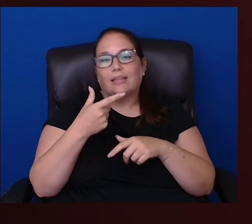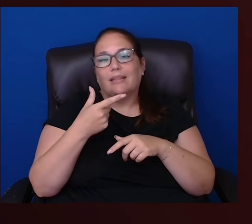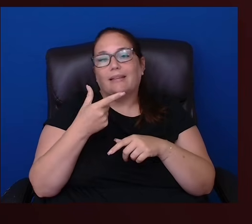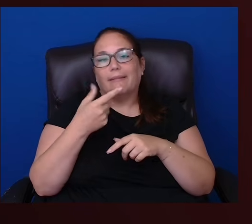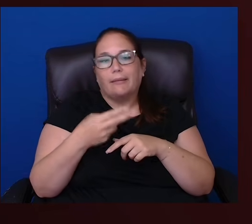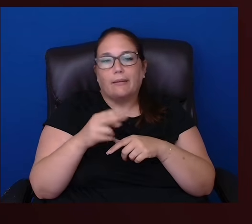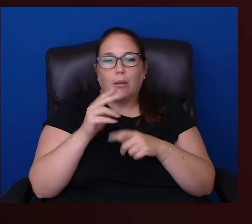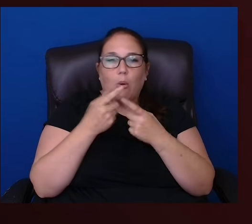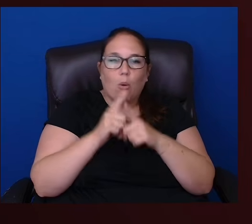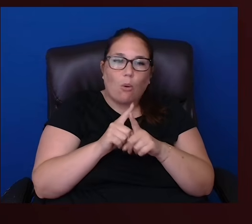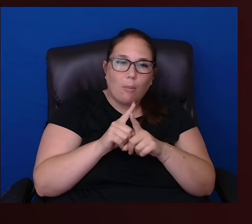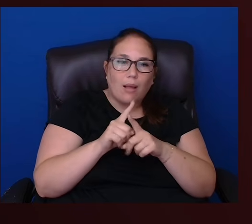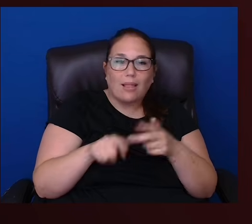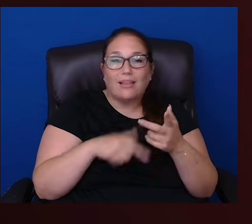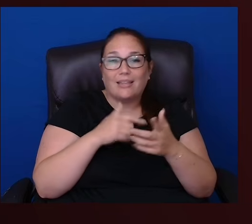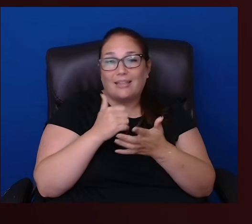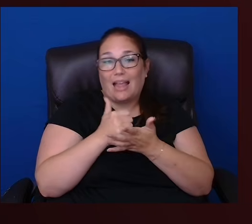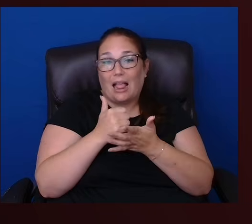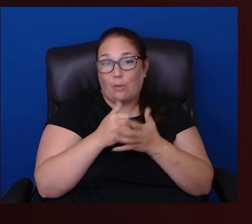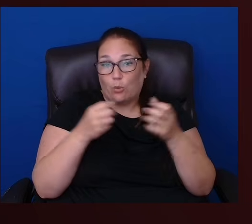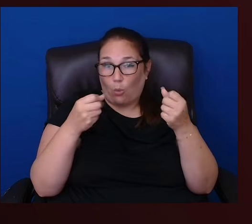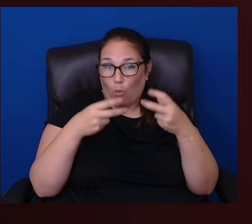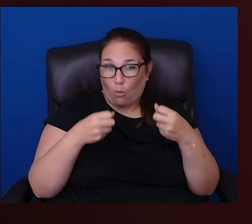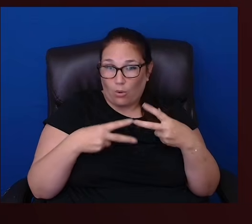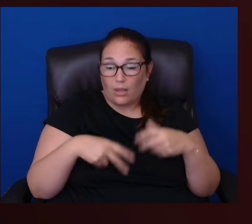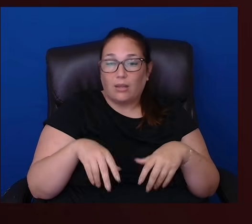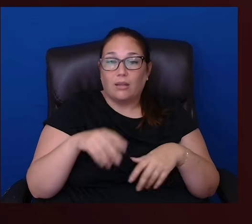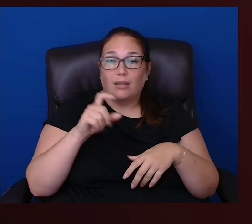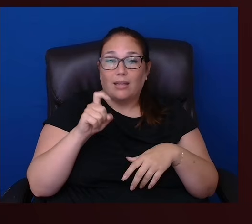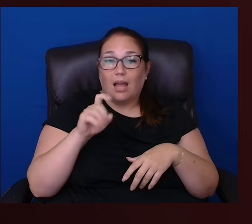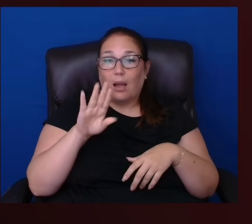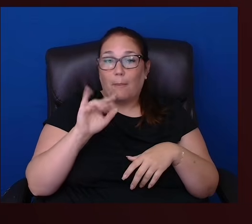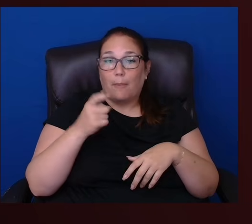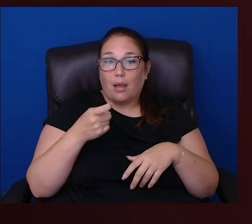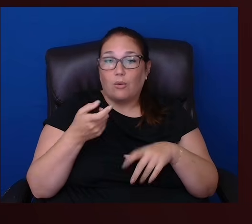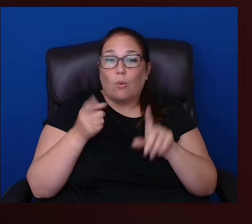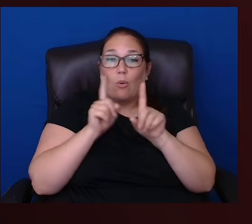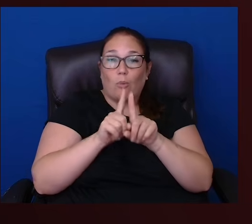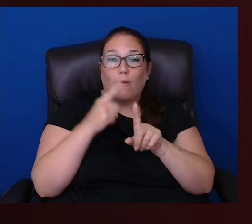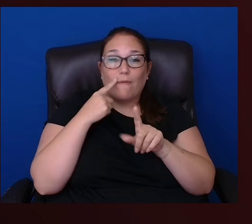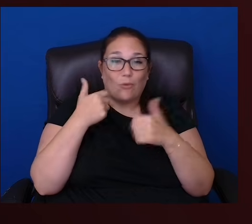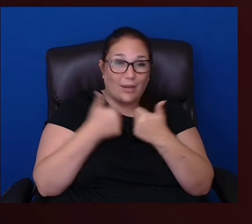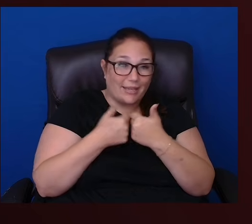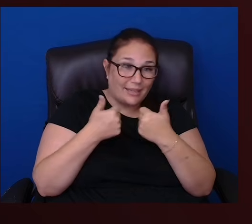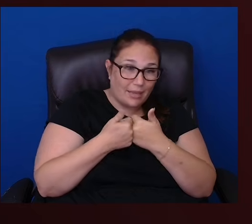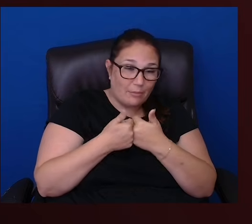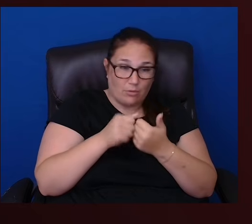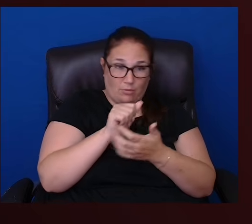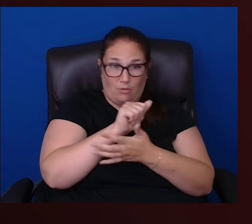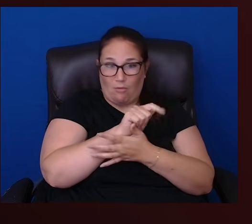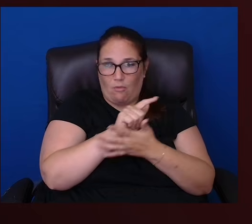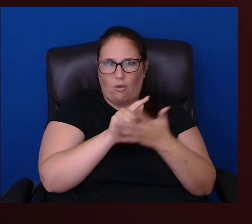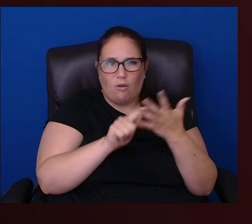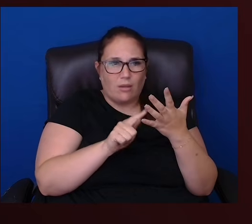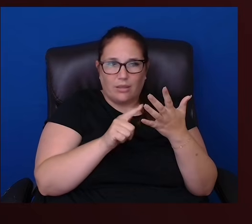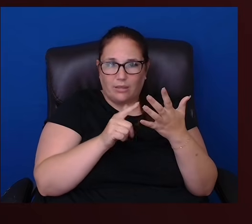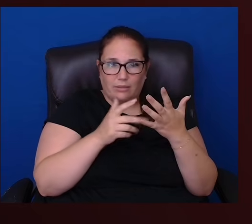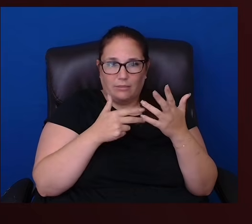assisted coding, and Xbox Copilot for gaming, all of these are built on.NET.